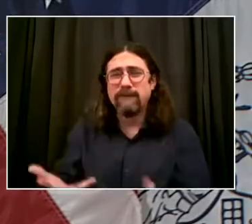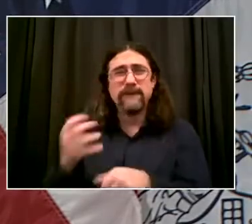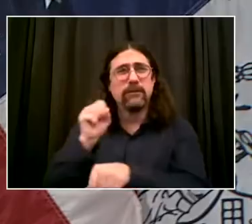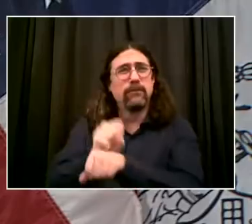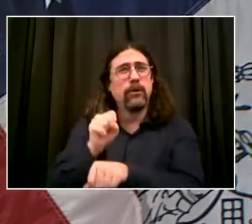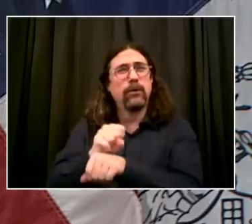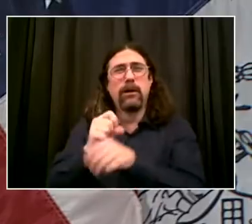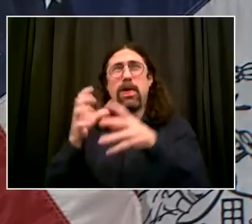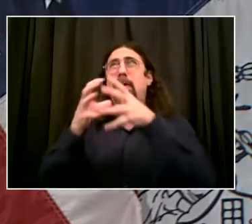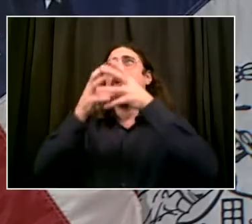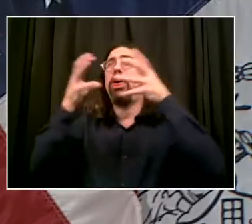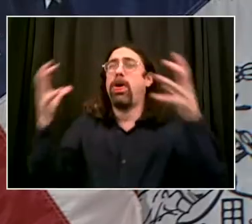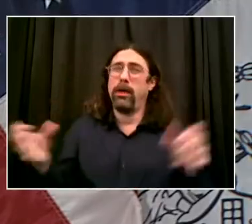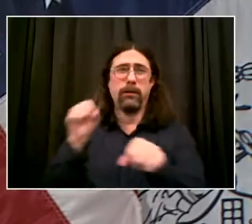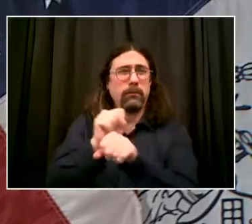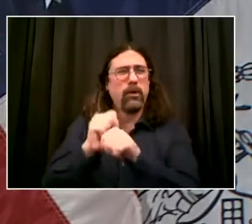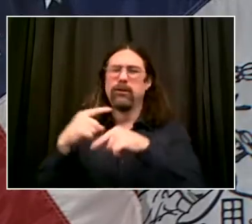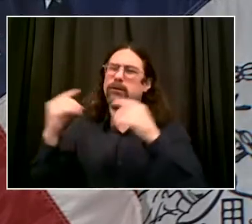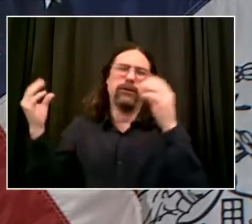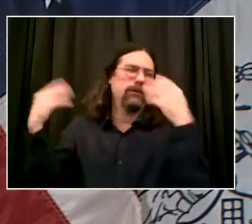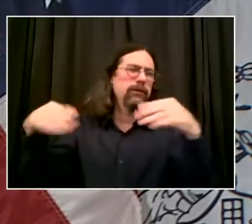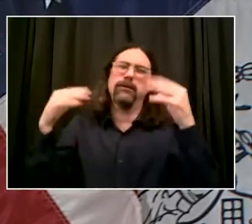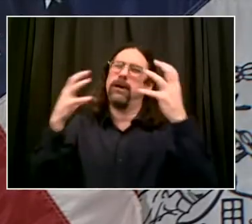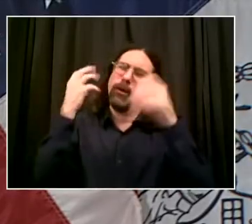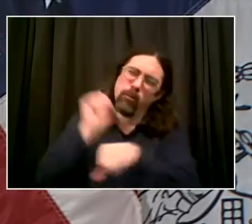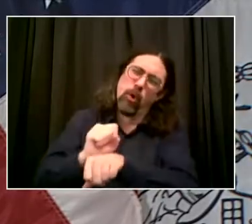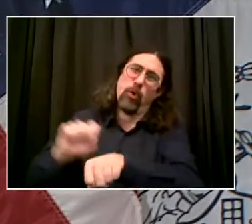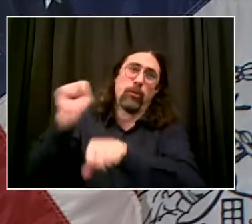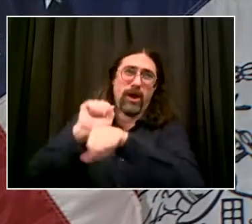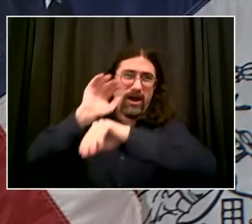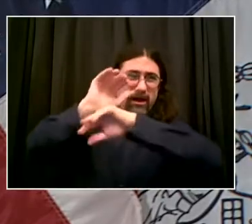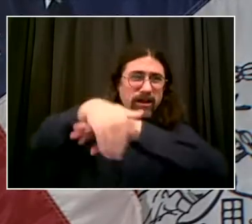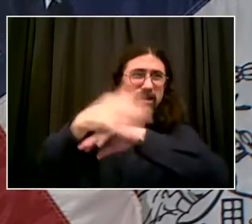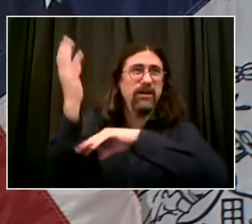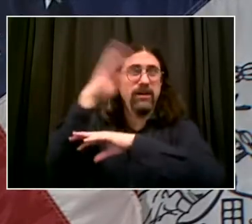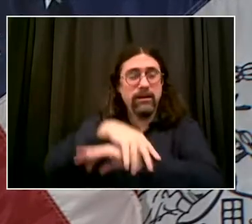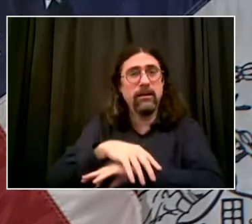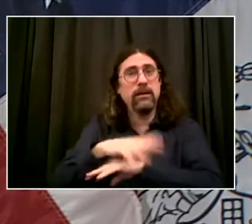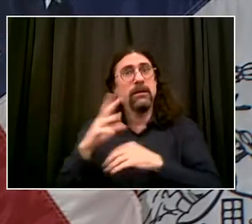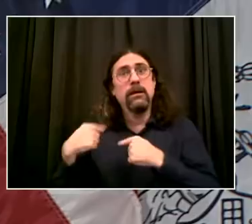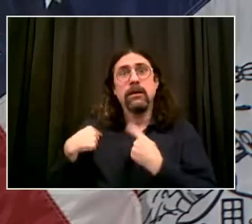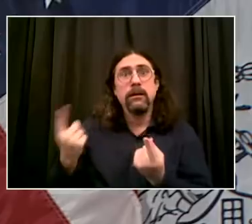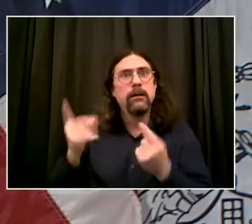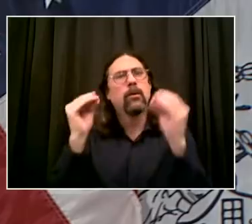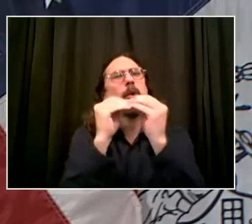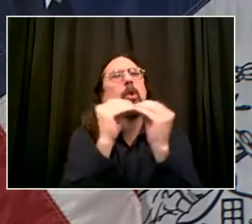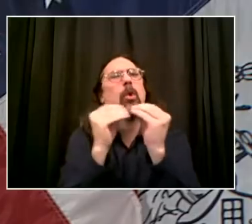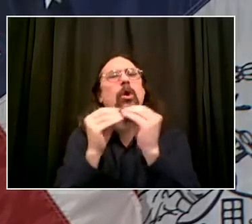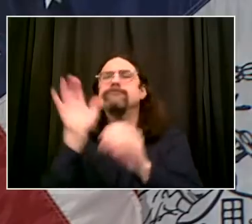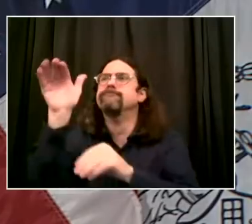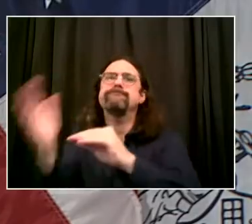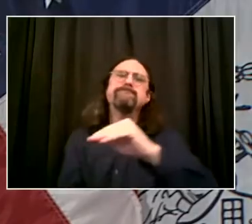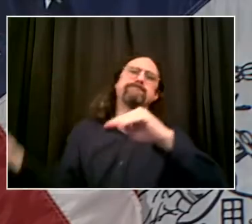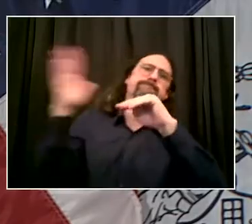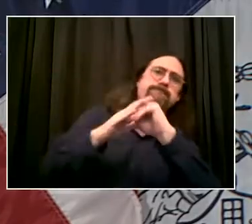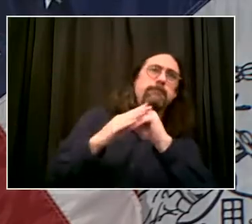DO THEIR BEST TO TRY A AD NREACH EACH ONE BUT THEY NEED TO DO EVVEN MME ORTTUO SE THE POWER OF DIGITAL EDUCATION TO TAILOR MAKE A PLAN FOR ROBBIE AND OTHER KIDS